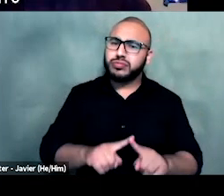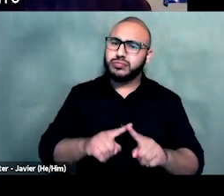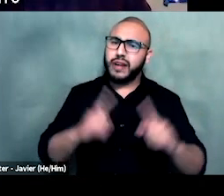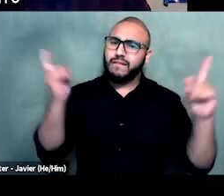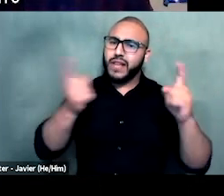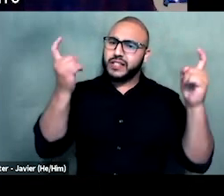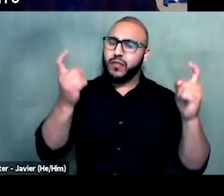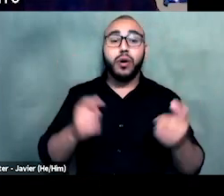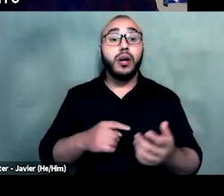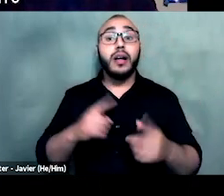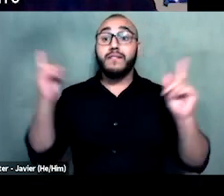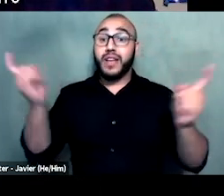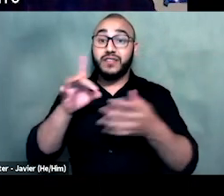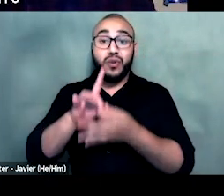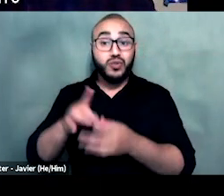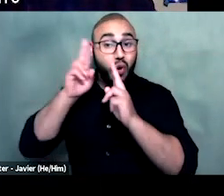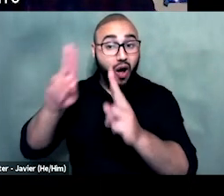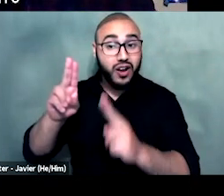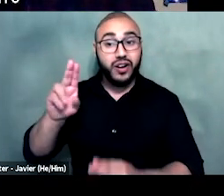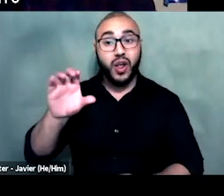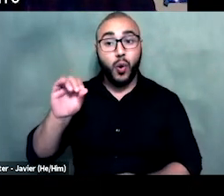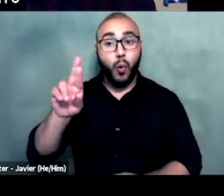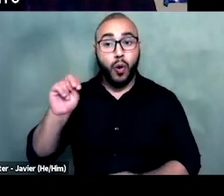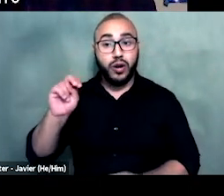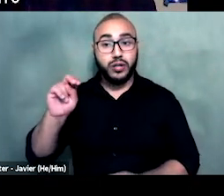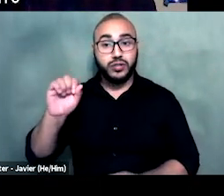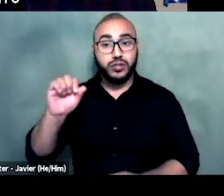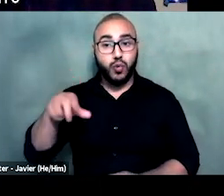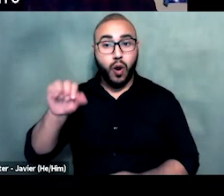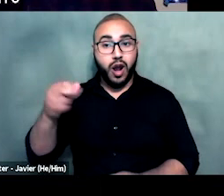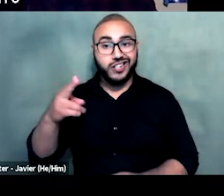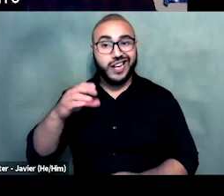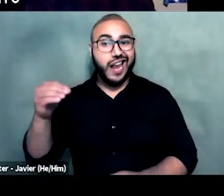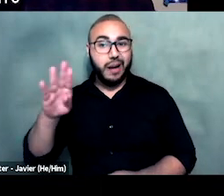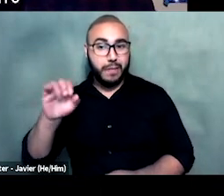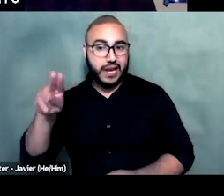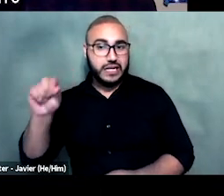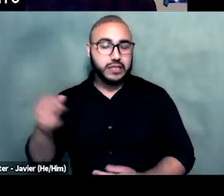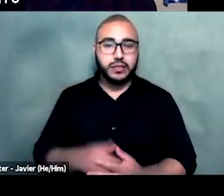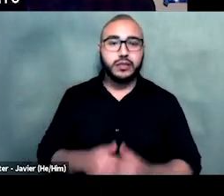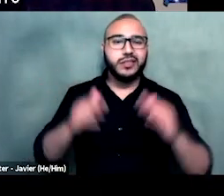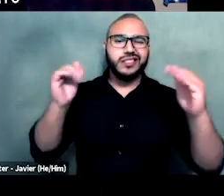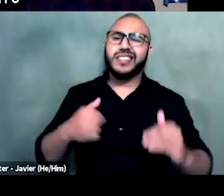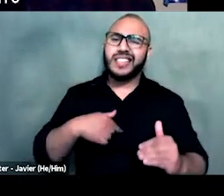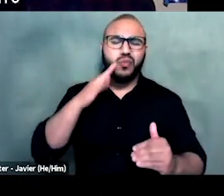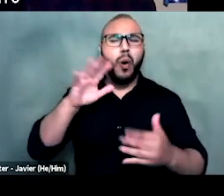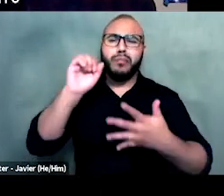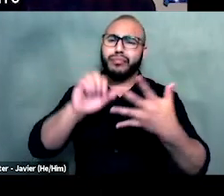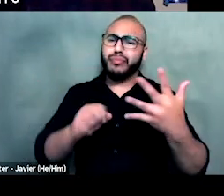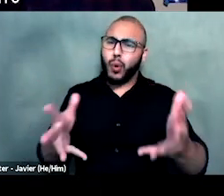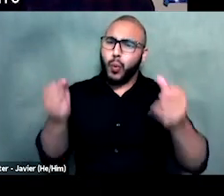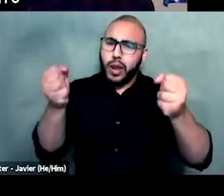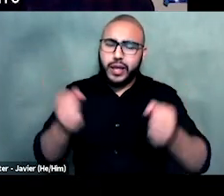honor the corn, squash and beans. Again, I'm going to go through this real quickly here. I